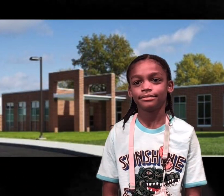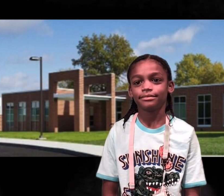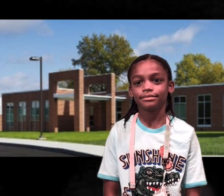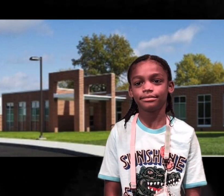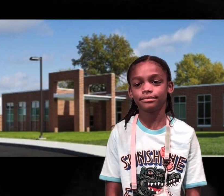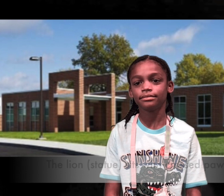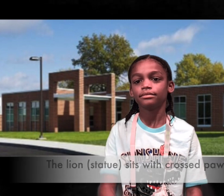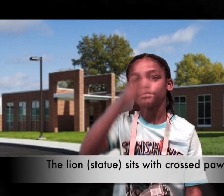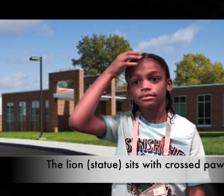[bass drum rhythm]